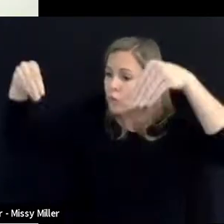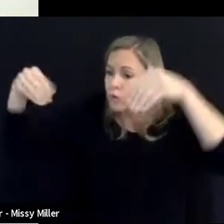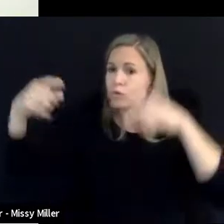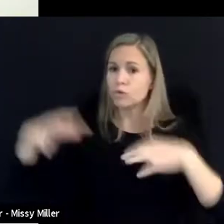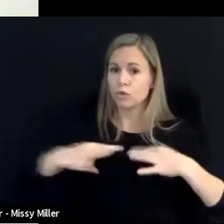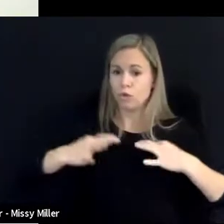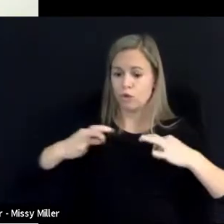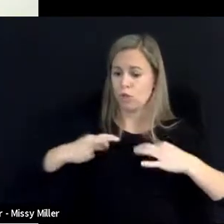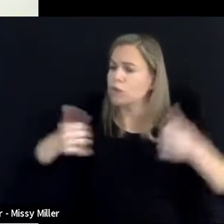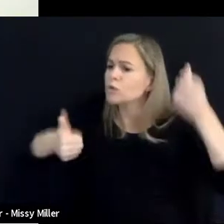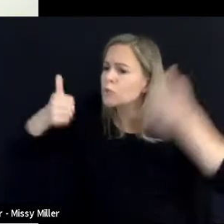He got the other one.